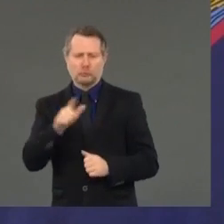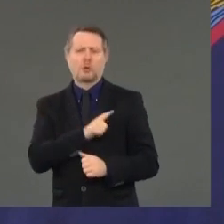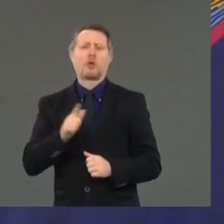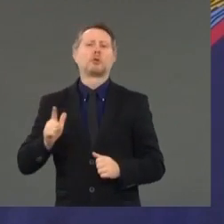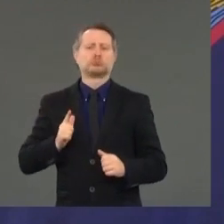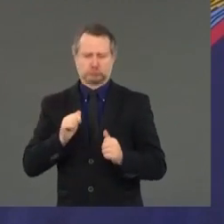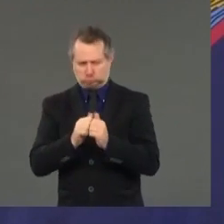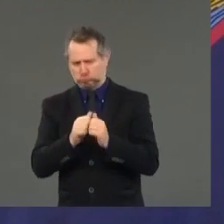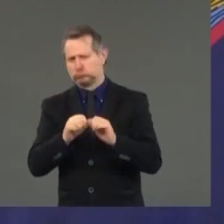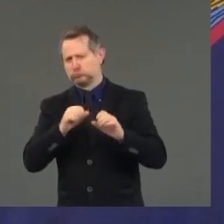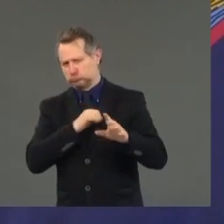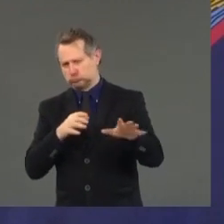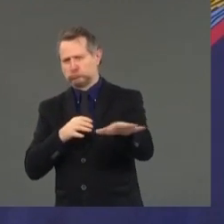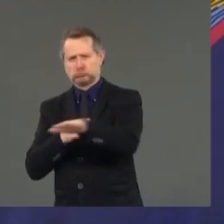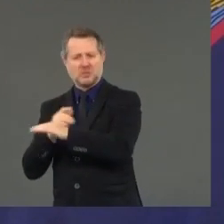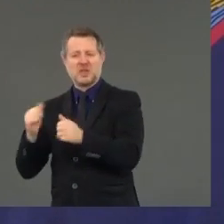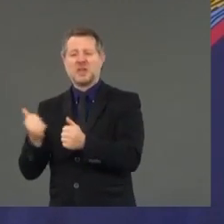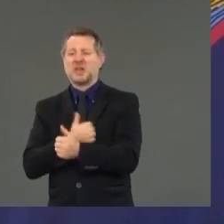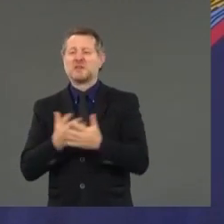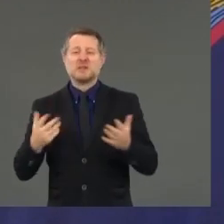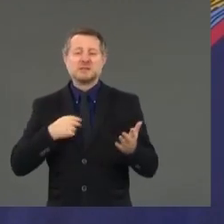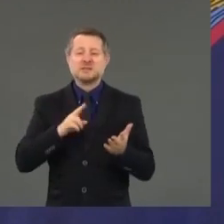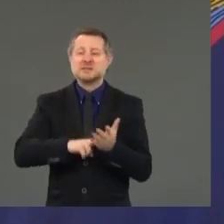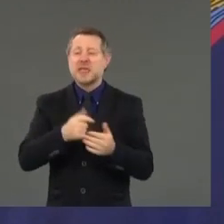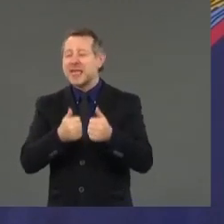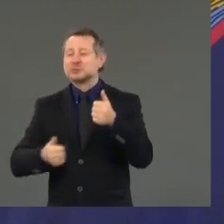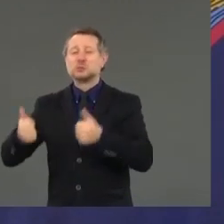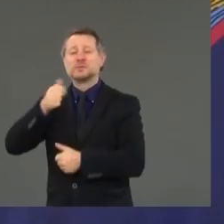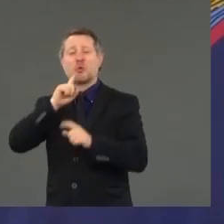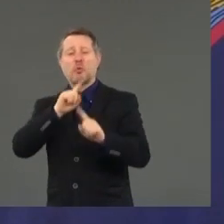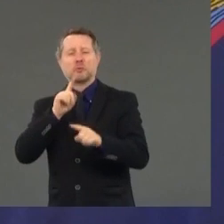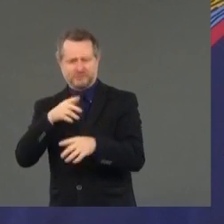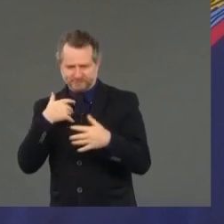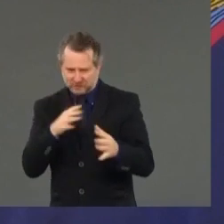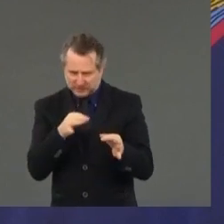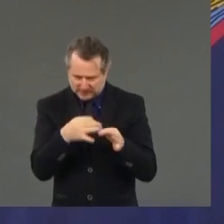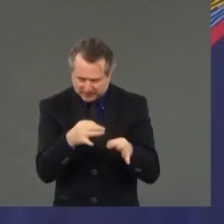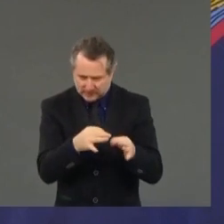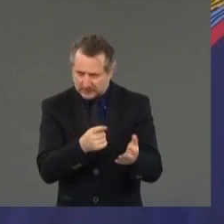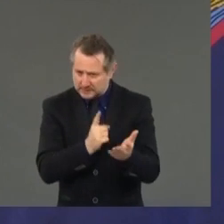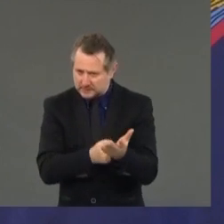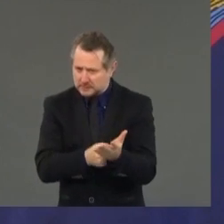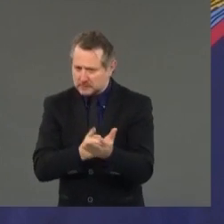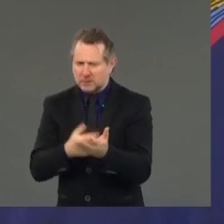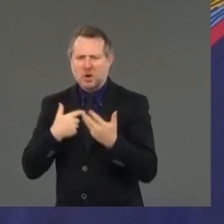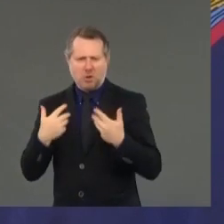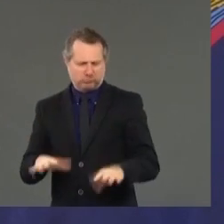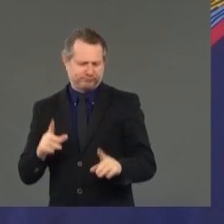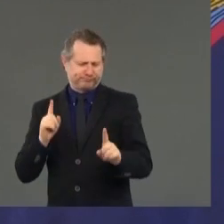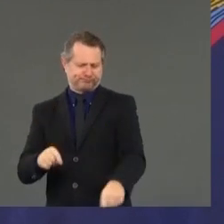MONTHS? I TALKED TO THE LEGISLATIVE LEADERS ON EVERY SIGNIFICANT